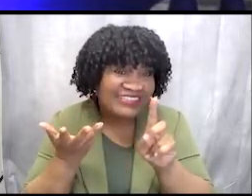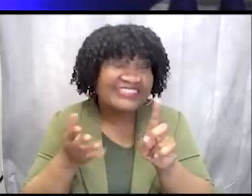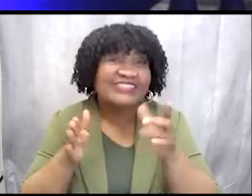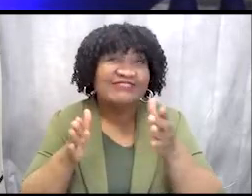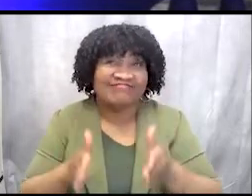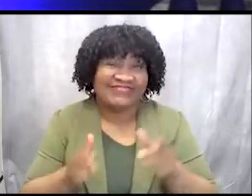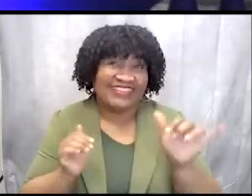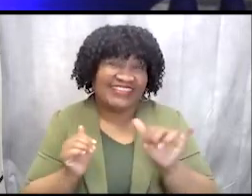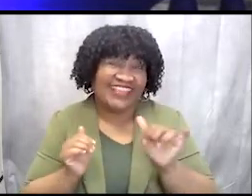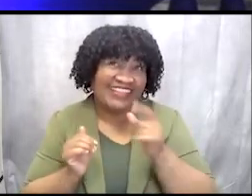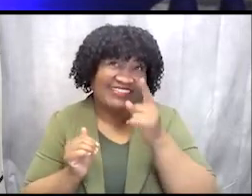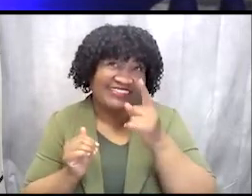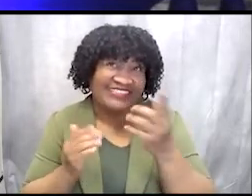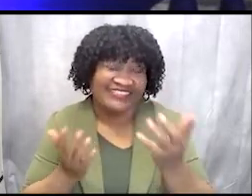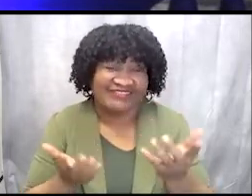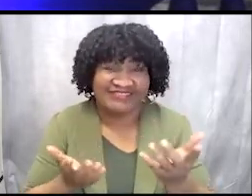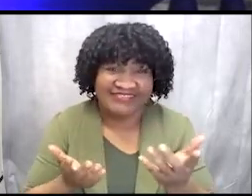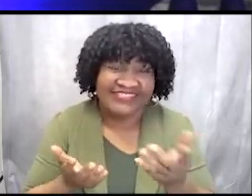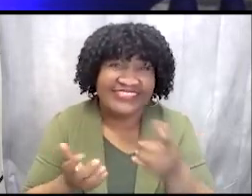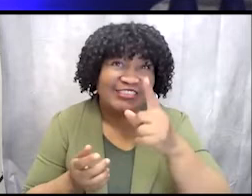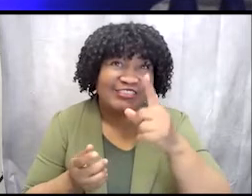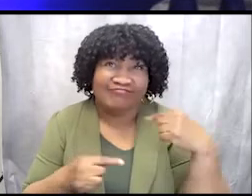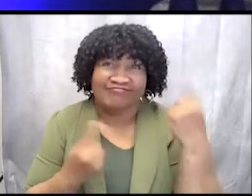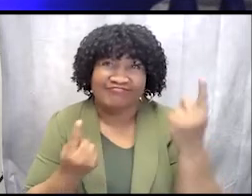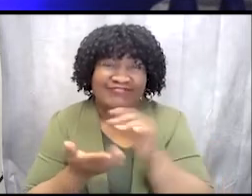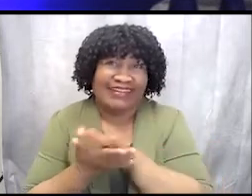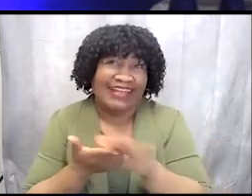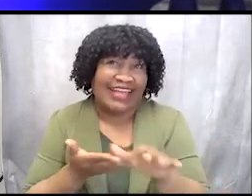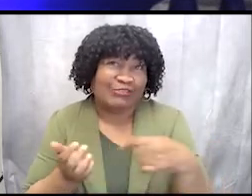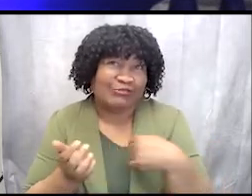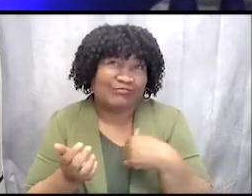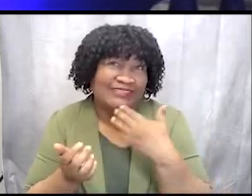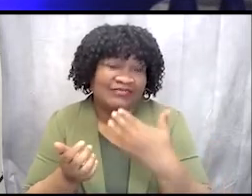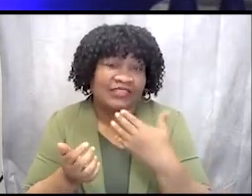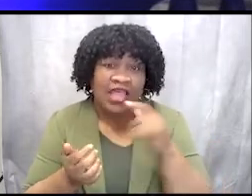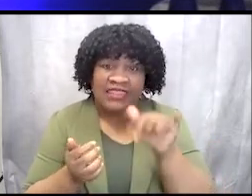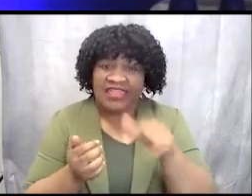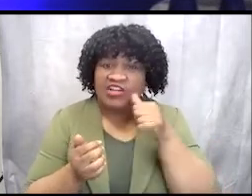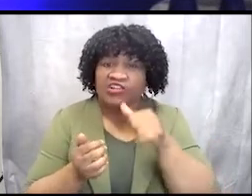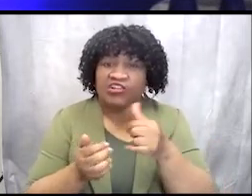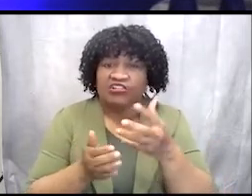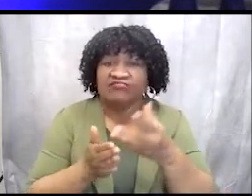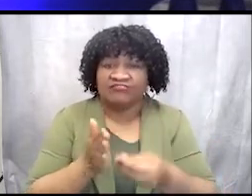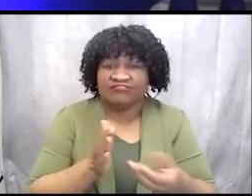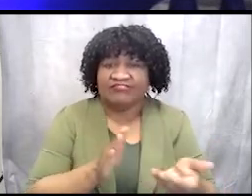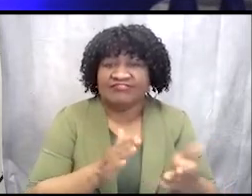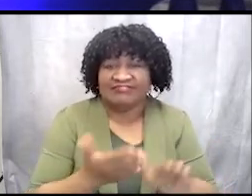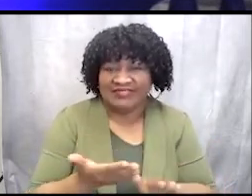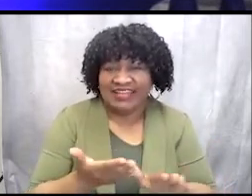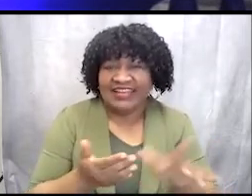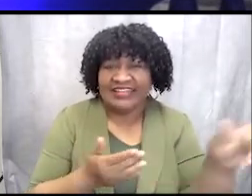"A kind person because you've been so kind to me." And there wasn't a dry eye in the house.